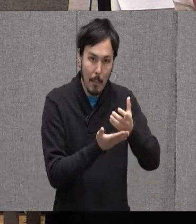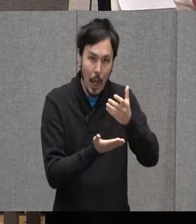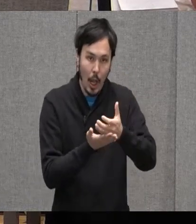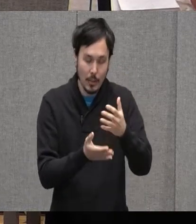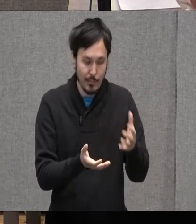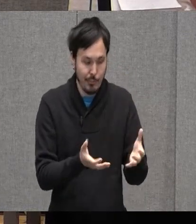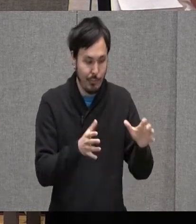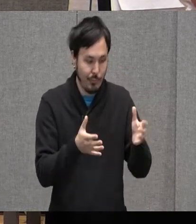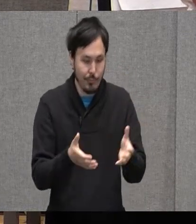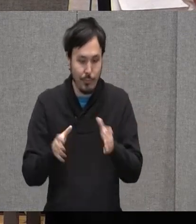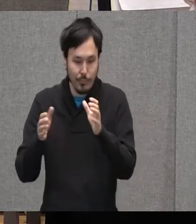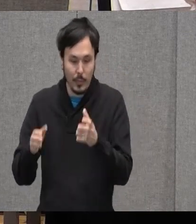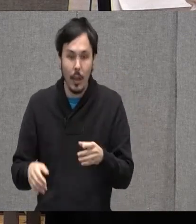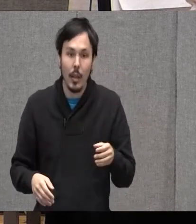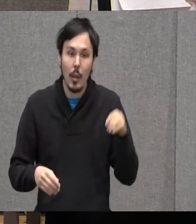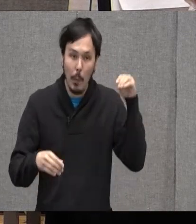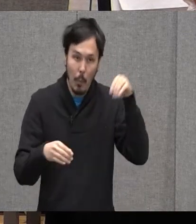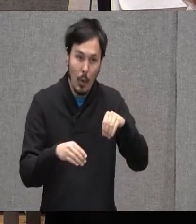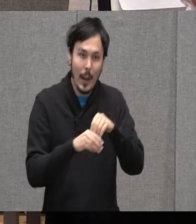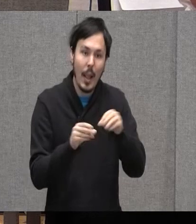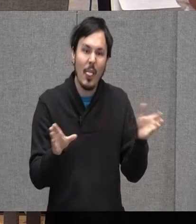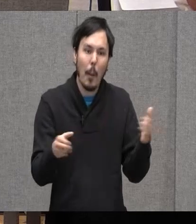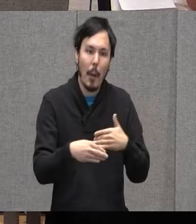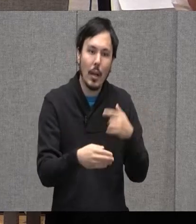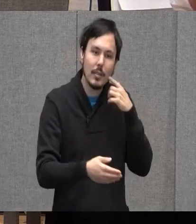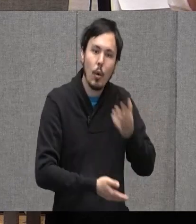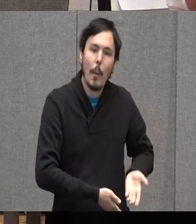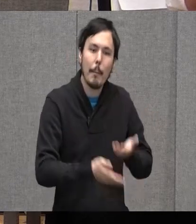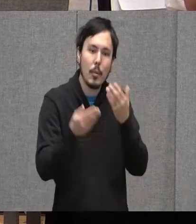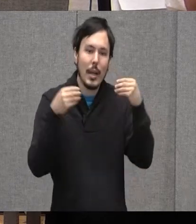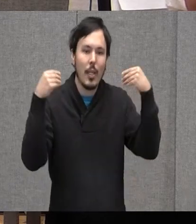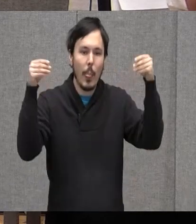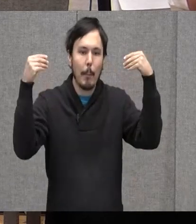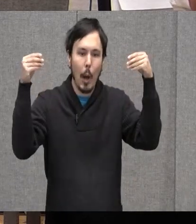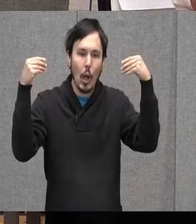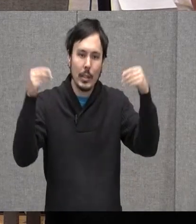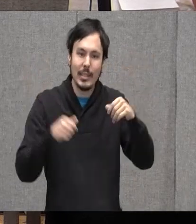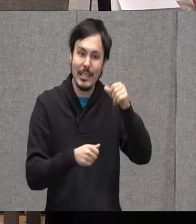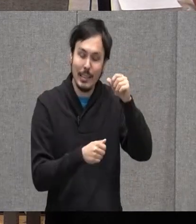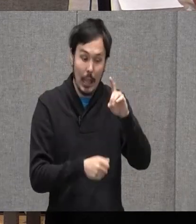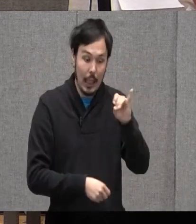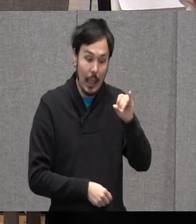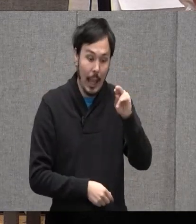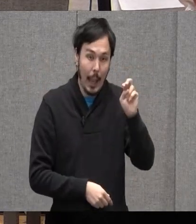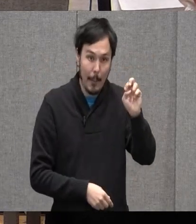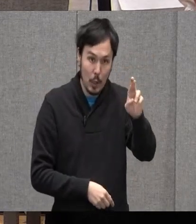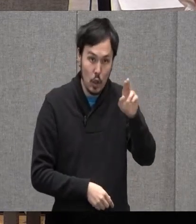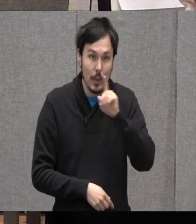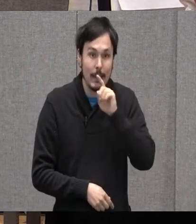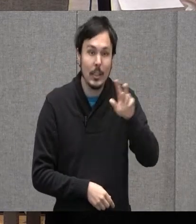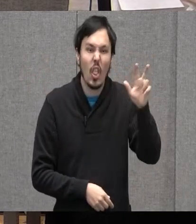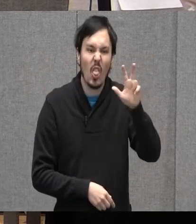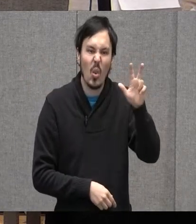ready to take to the market. The diameter of each plant pot is three inches.